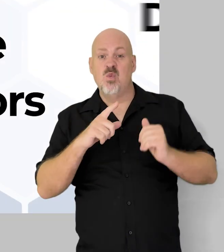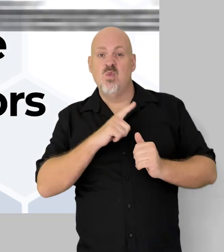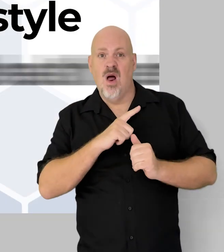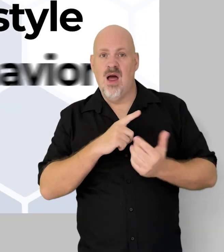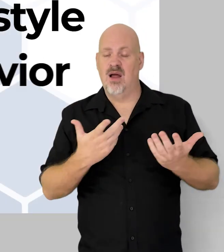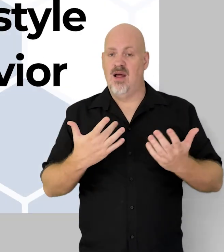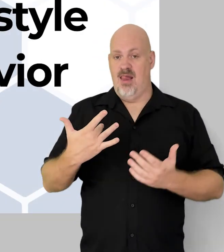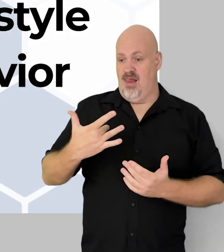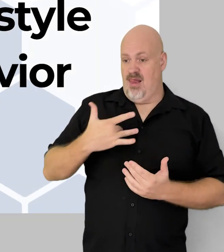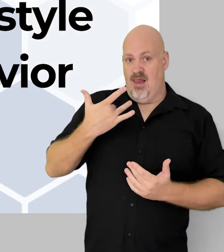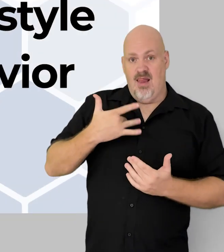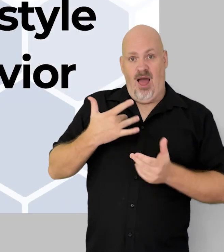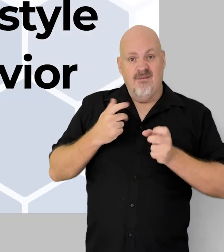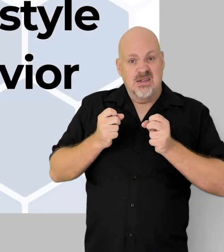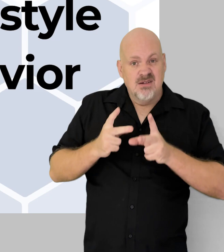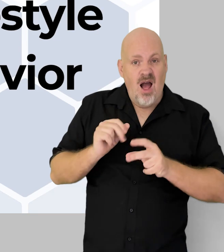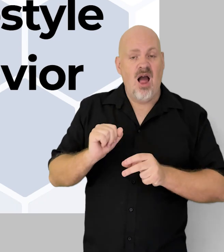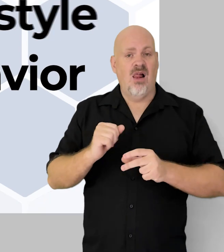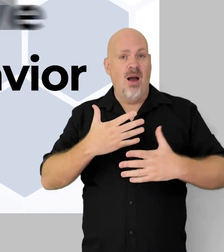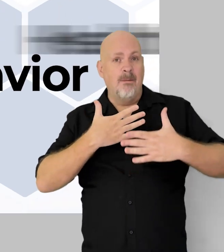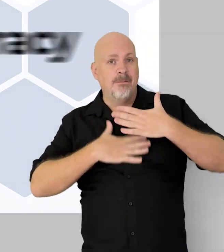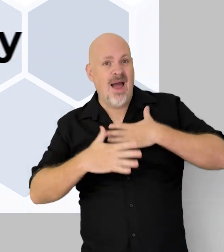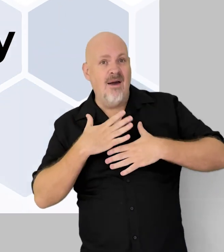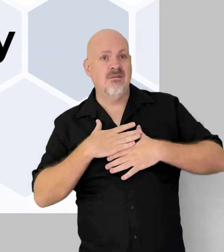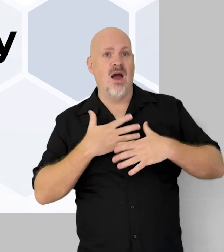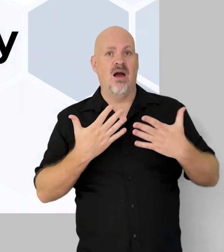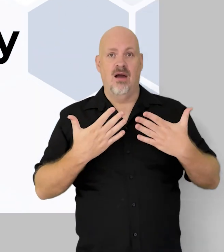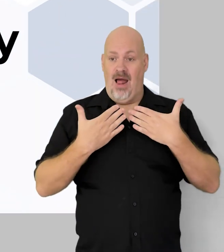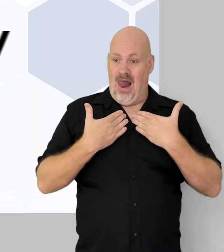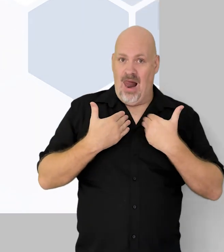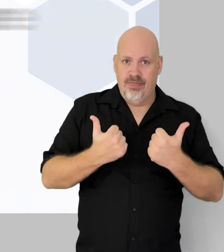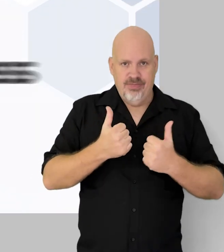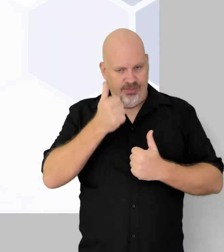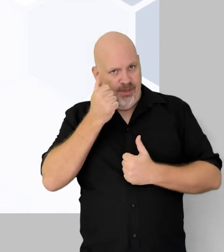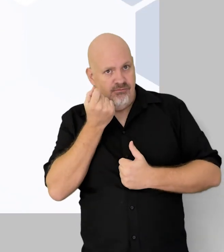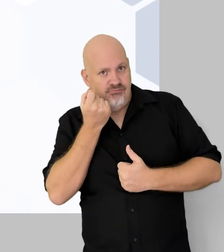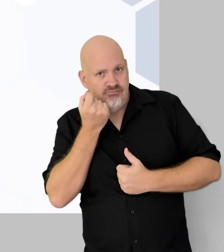in lifestyle and health behaviour, health literacy, and health-care access.